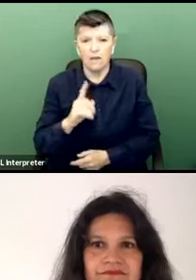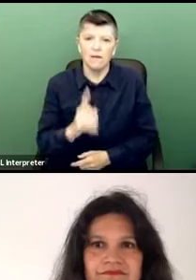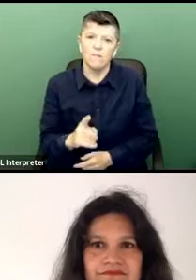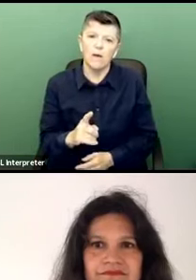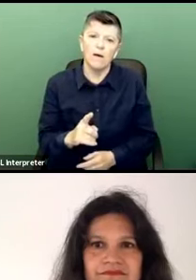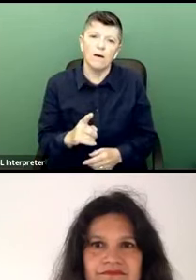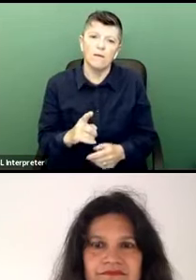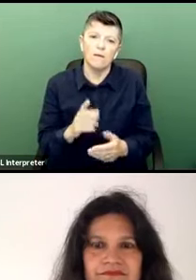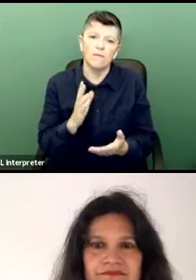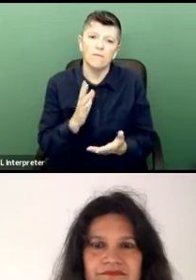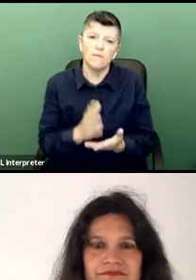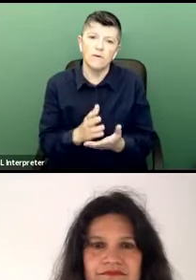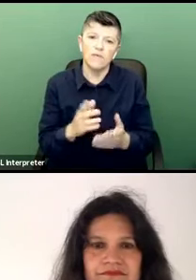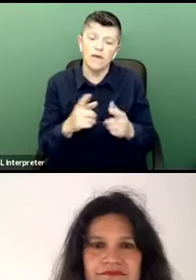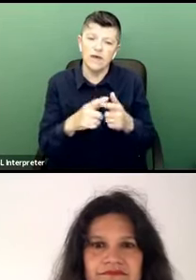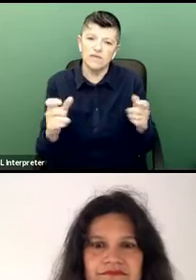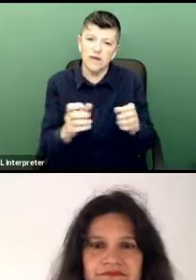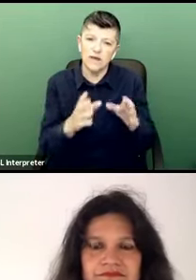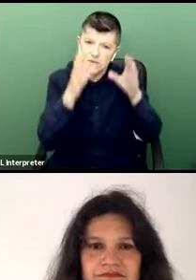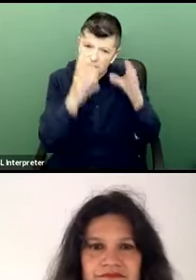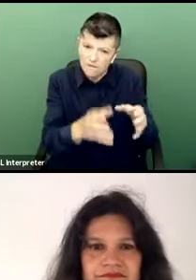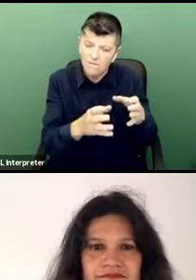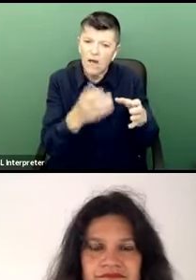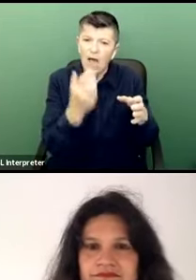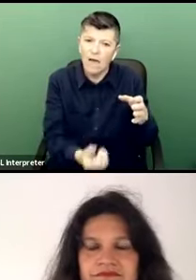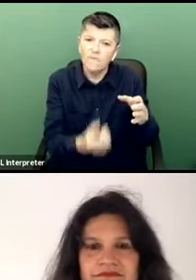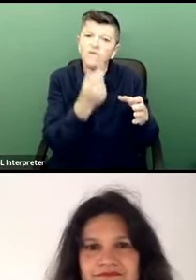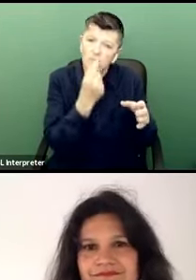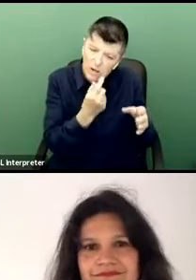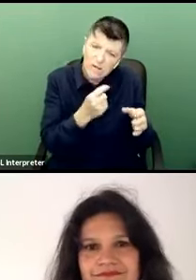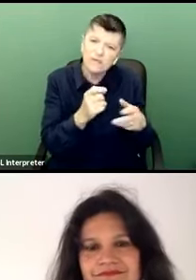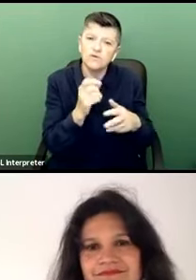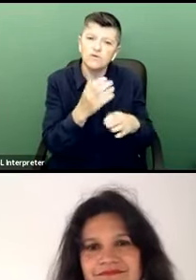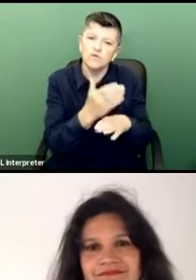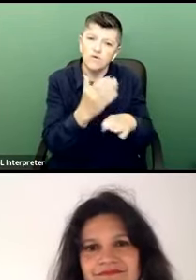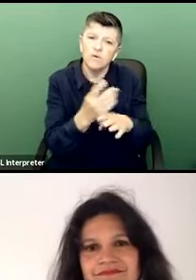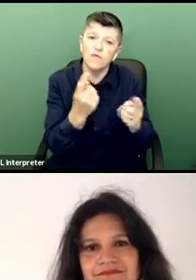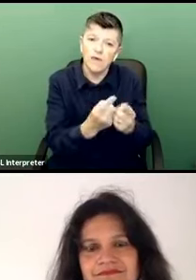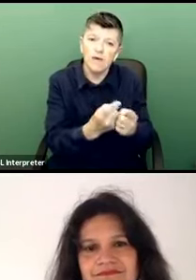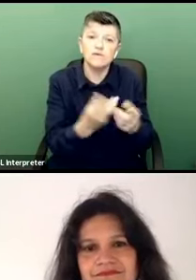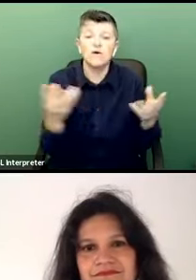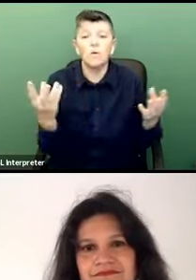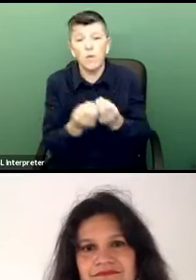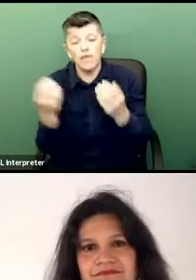human rights if you look at all of the discussions